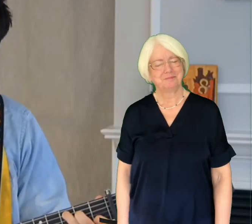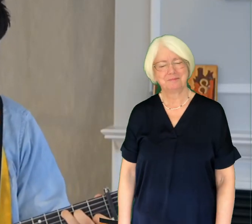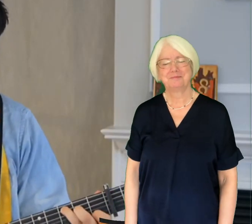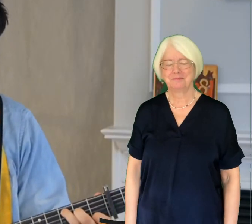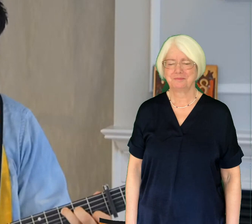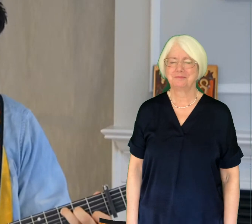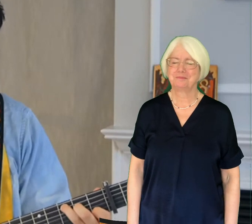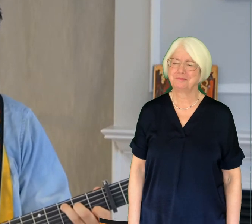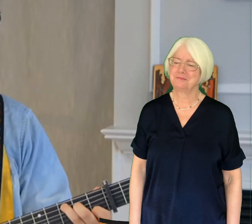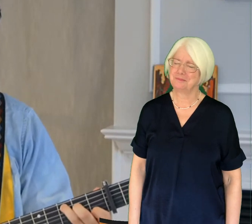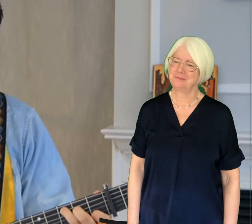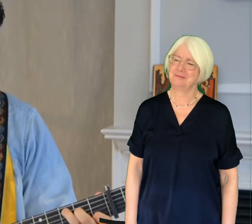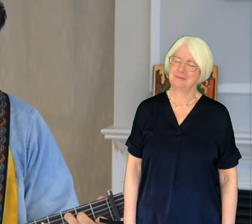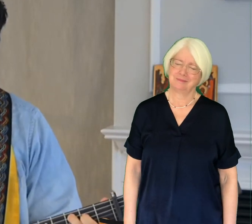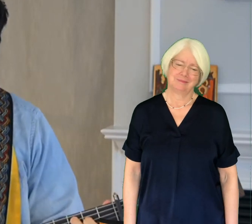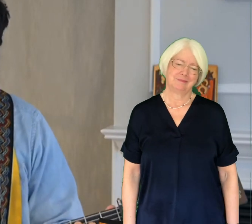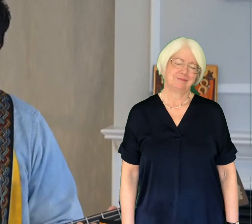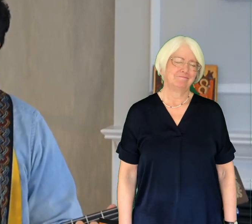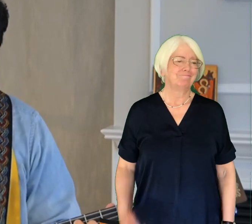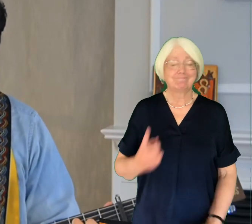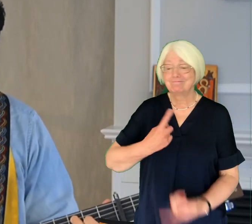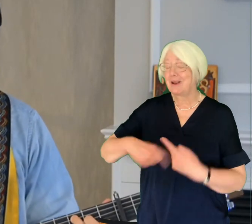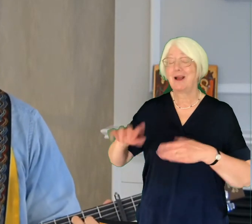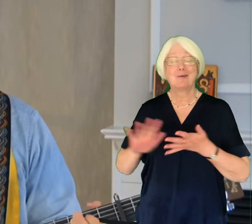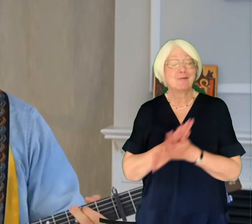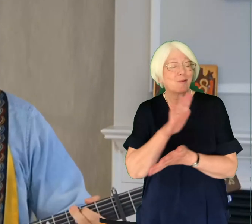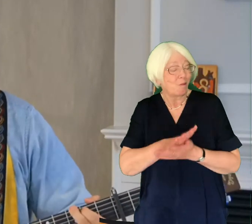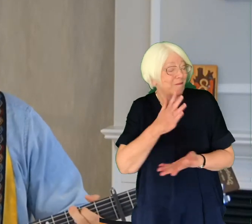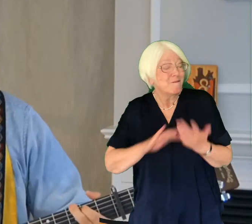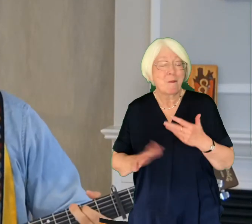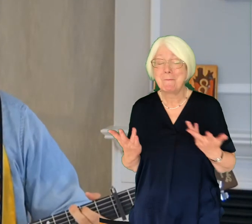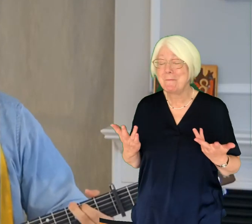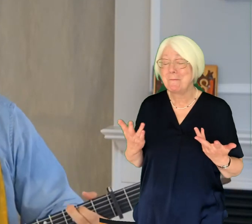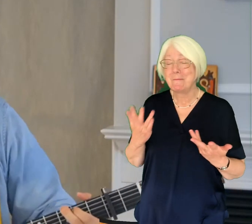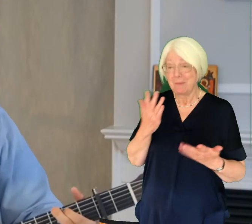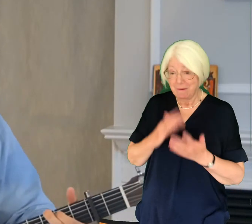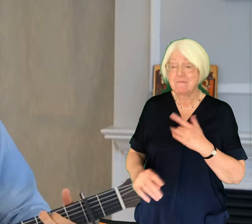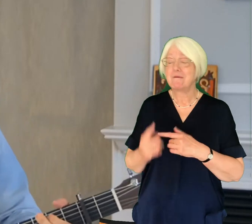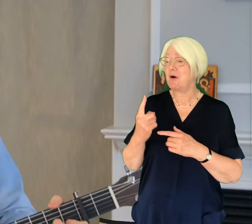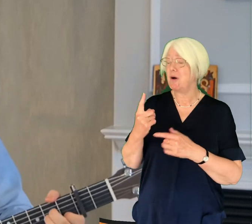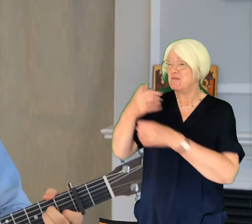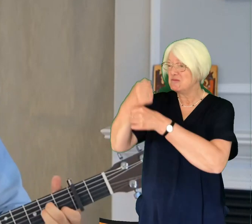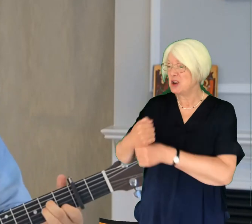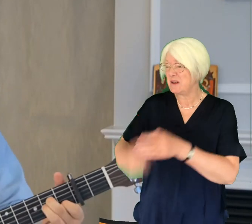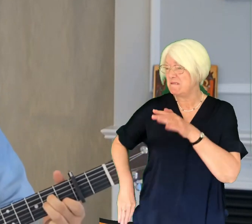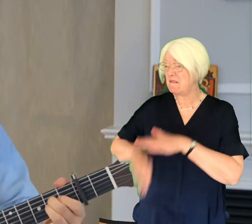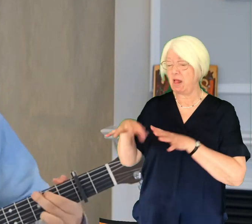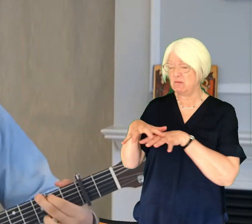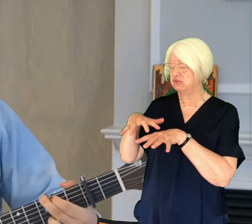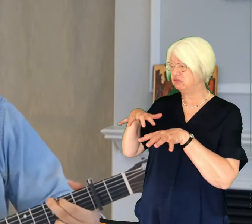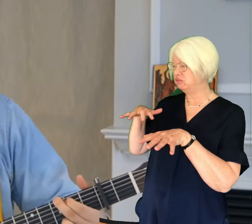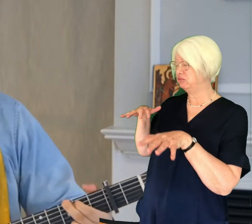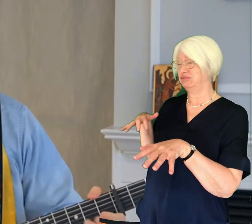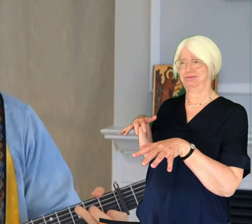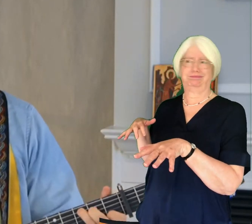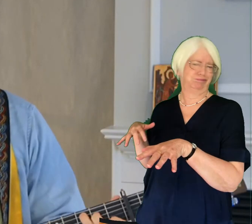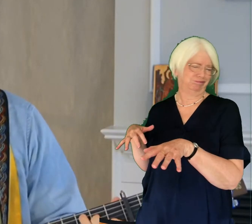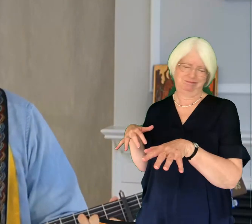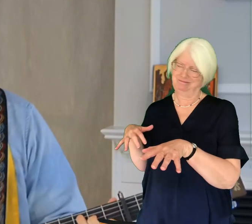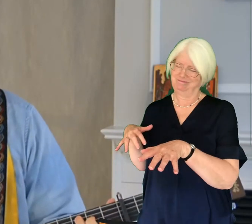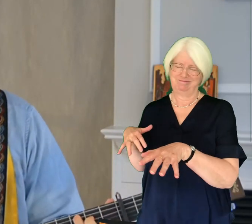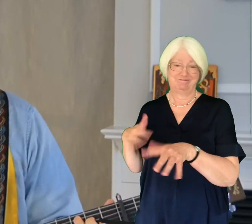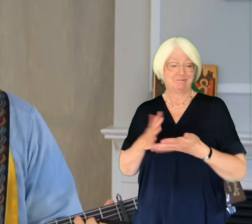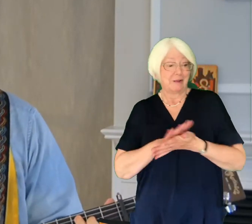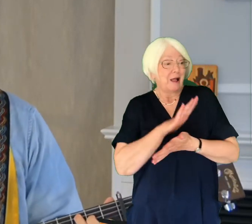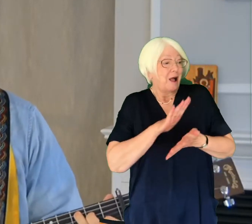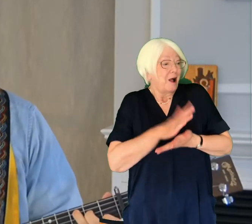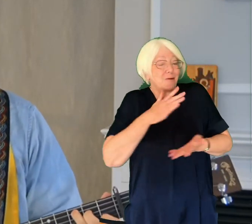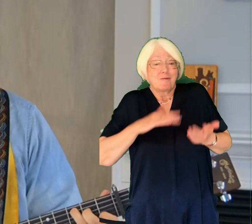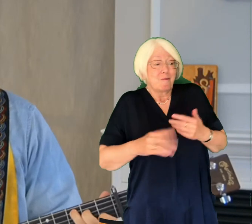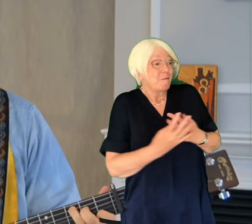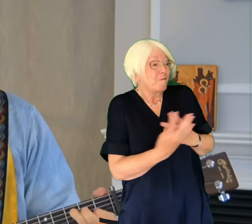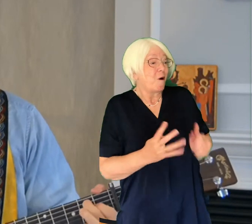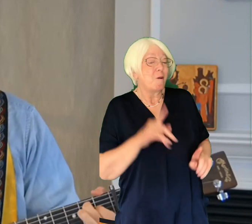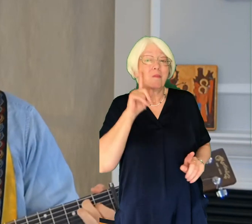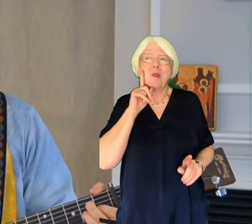our joy won't come from Easter that's in a crowded room but from the news of